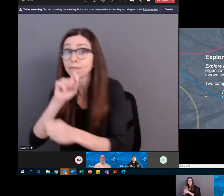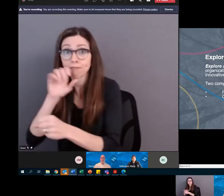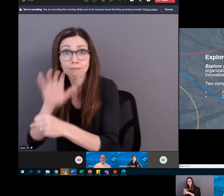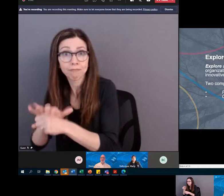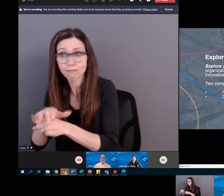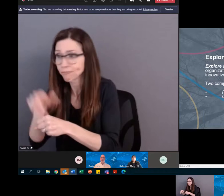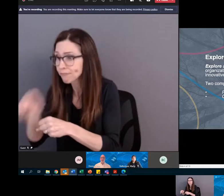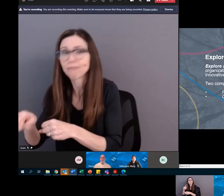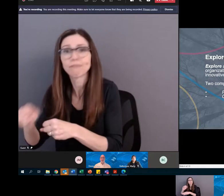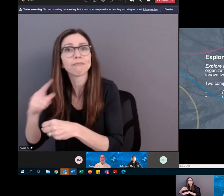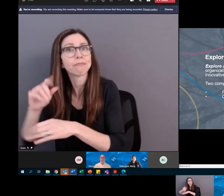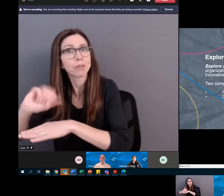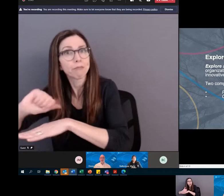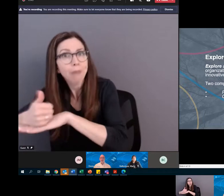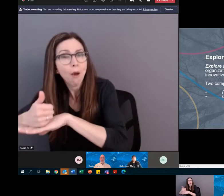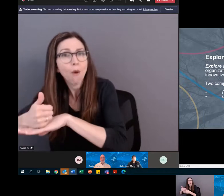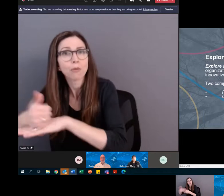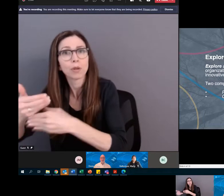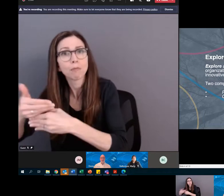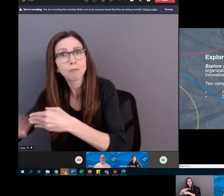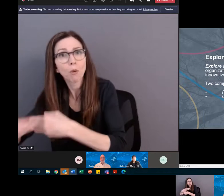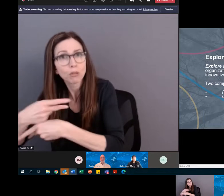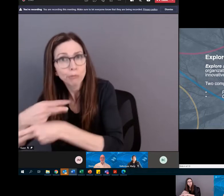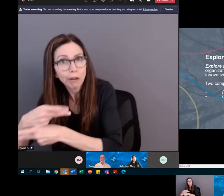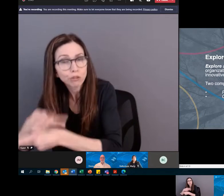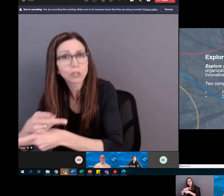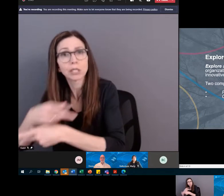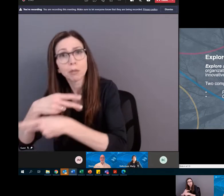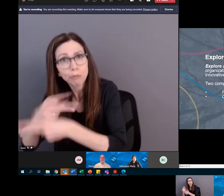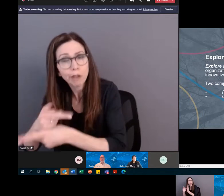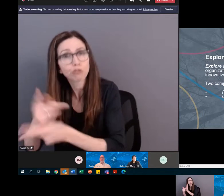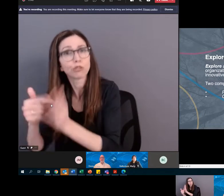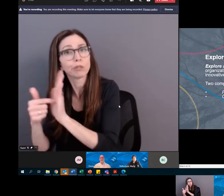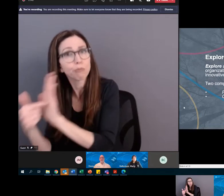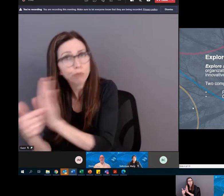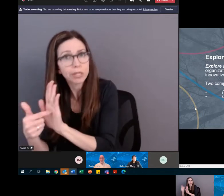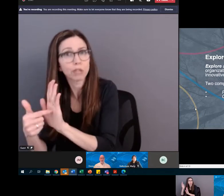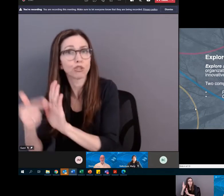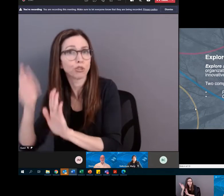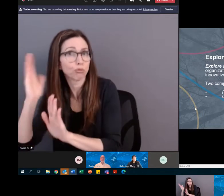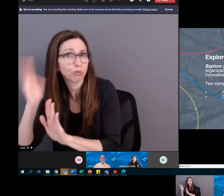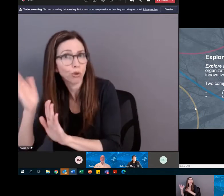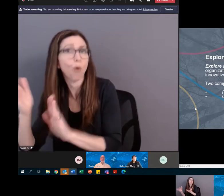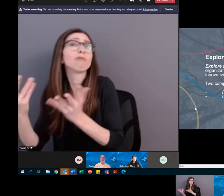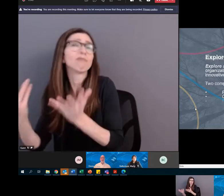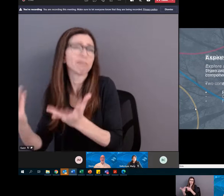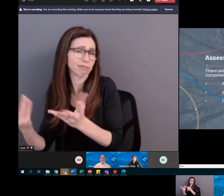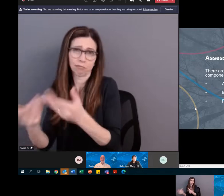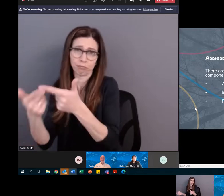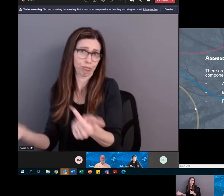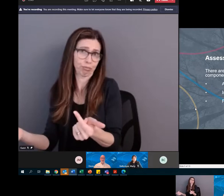production, post-production and presentation.